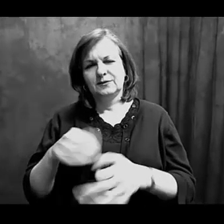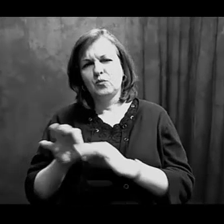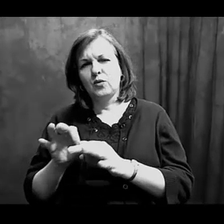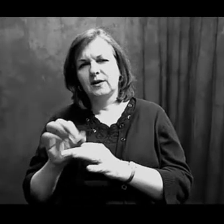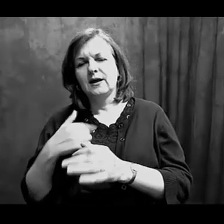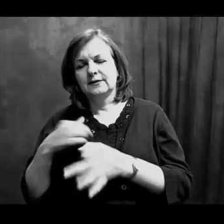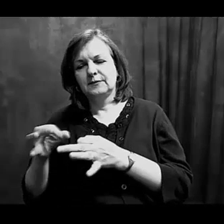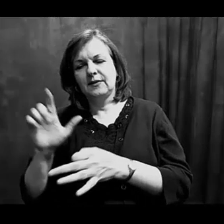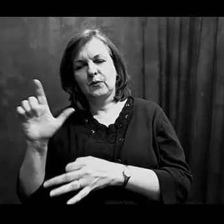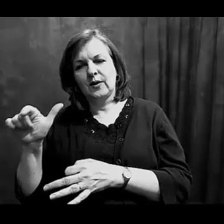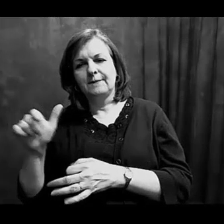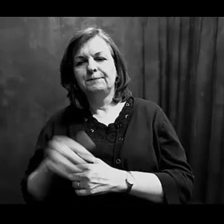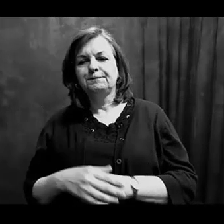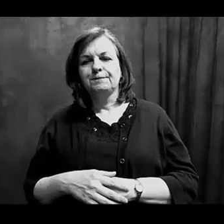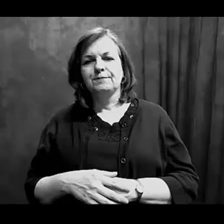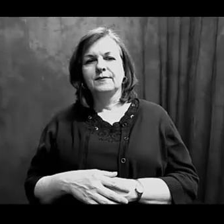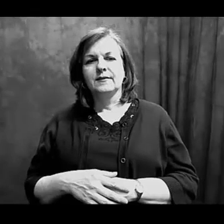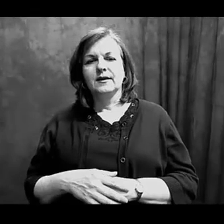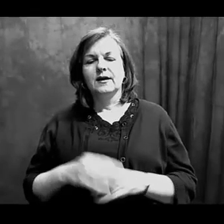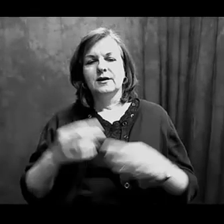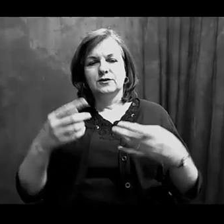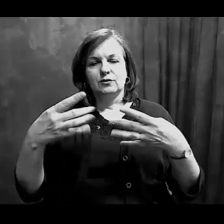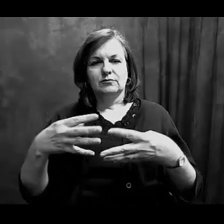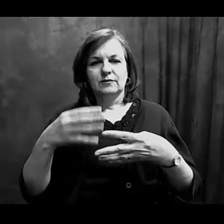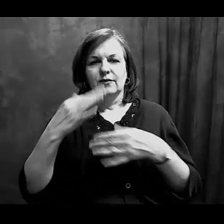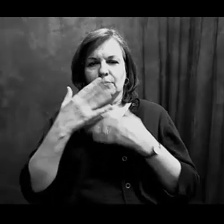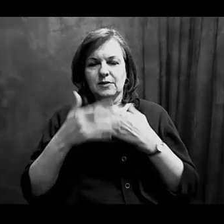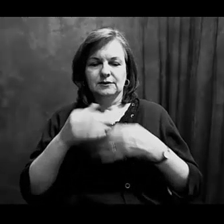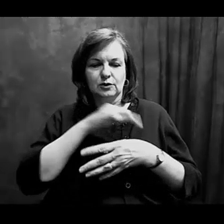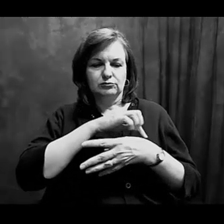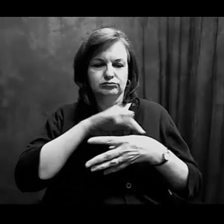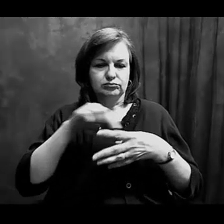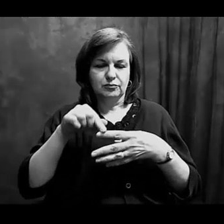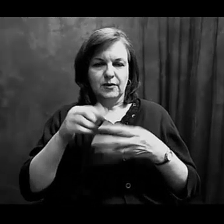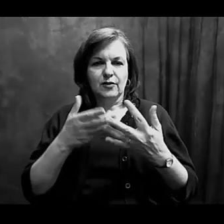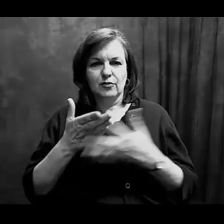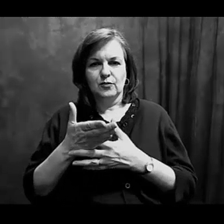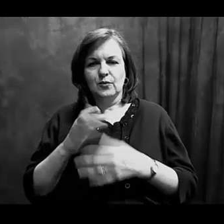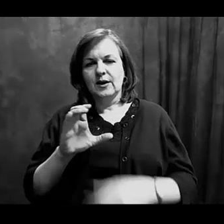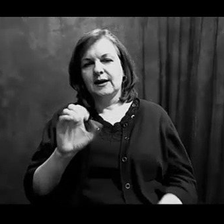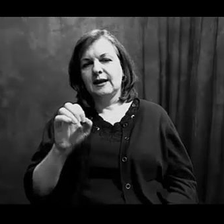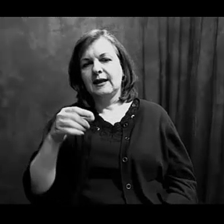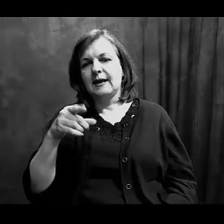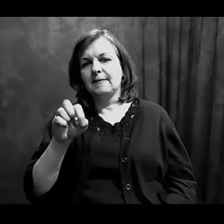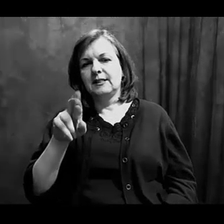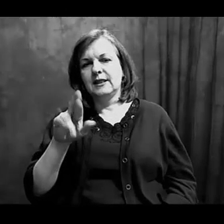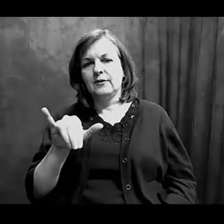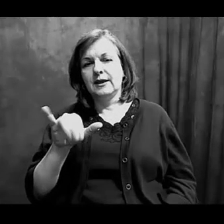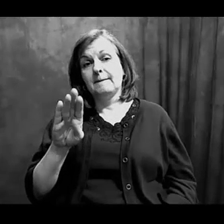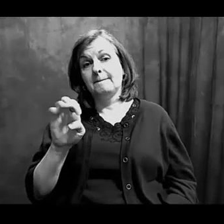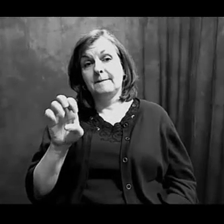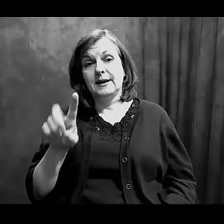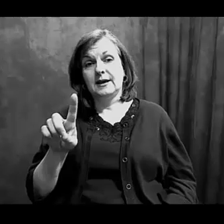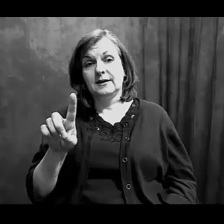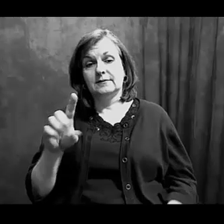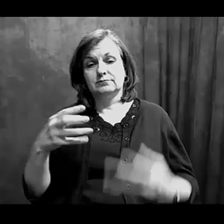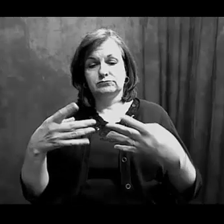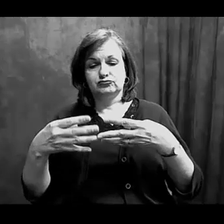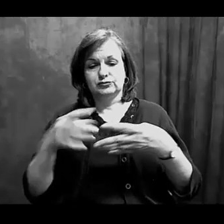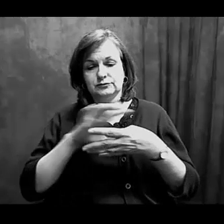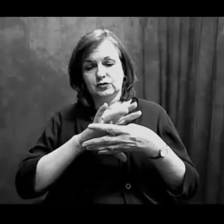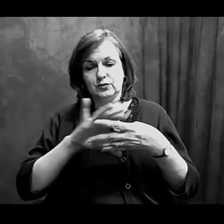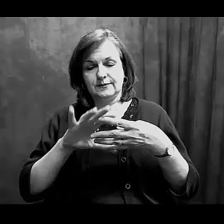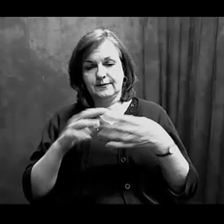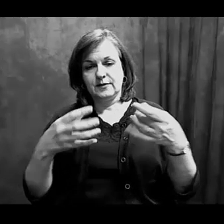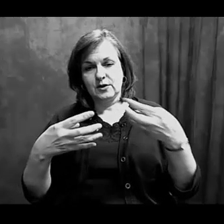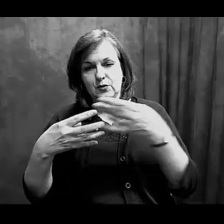we come back through the capillaries - these capillary beds we call them